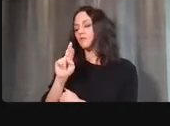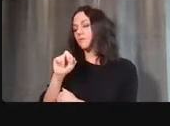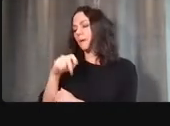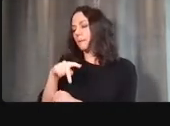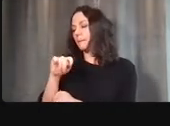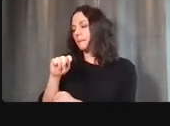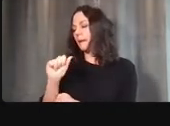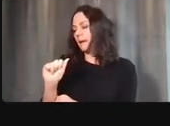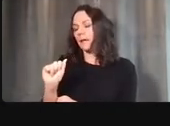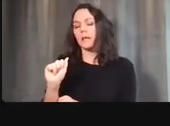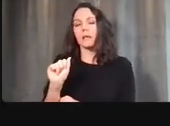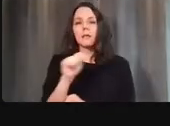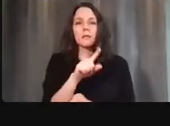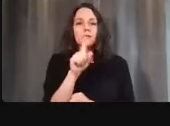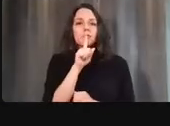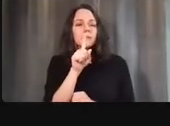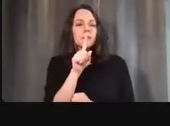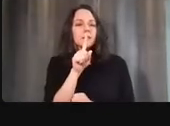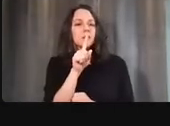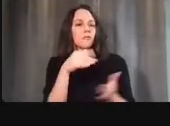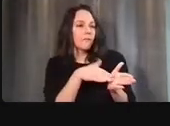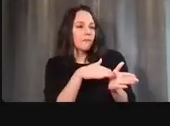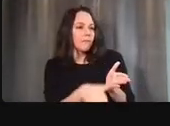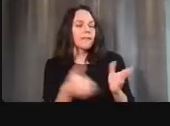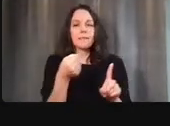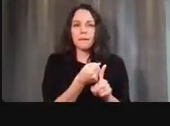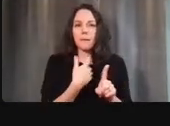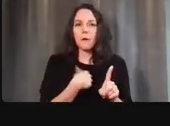the impact that we're trying to have through this project.